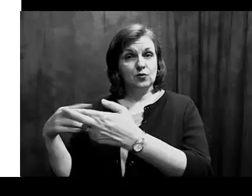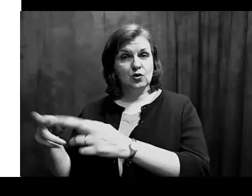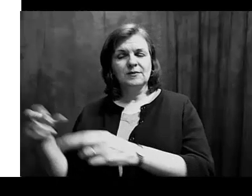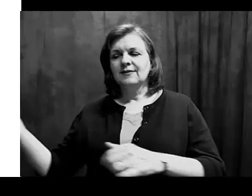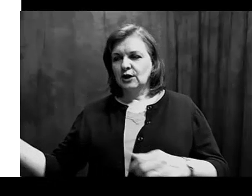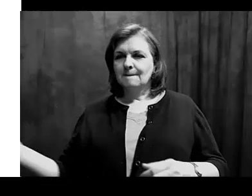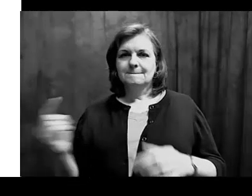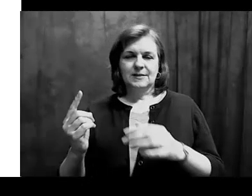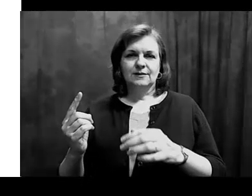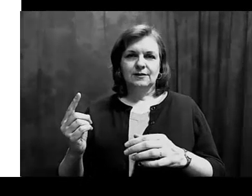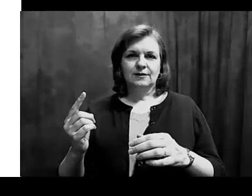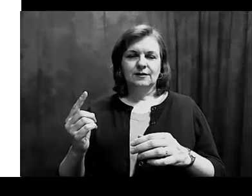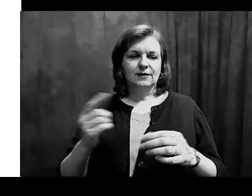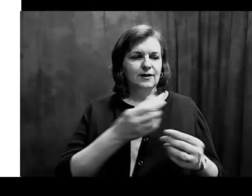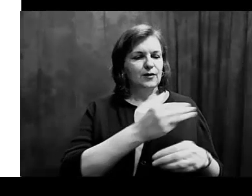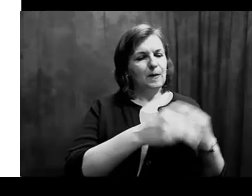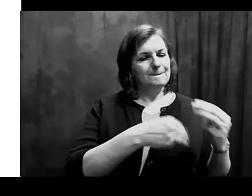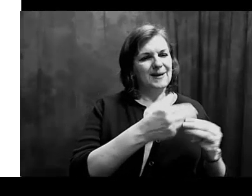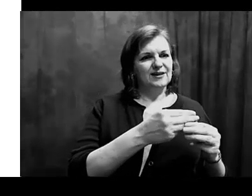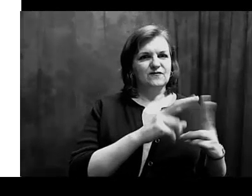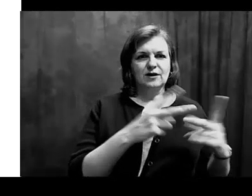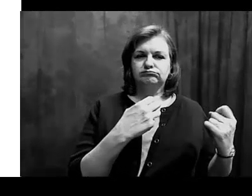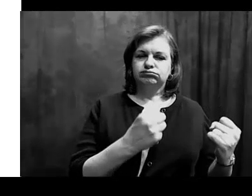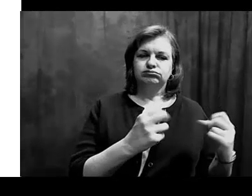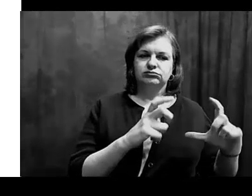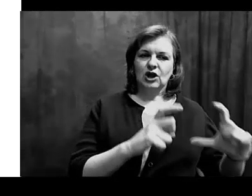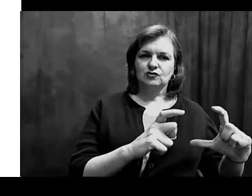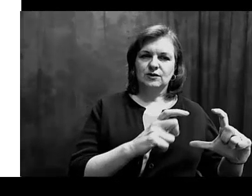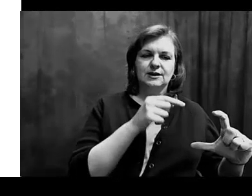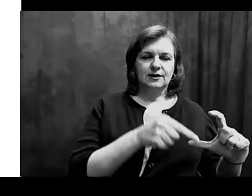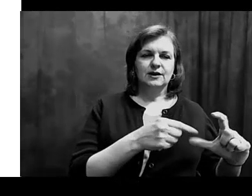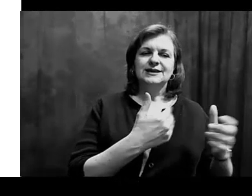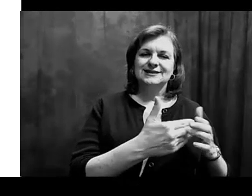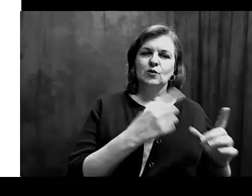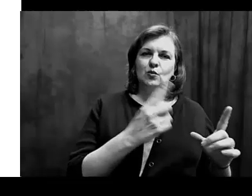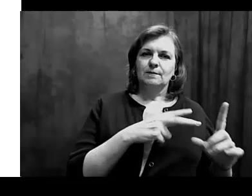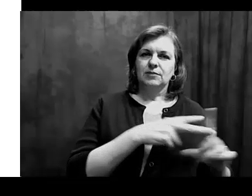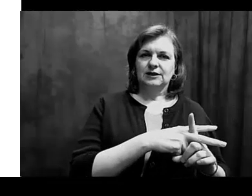so if you plug in an air freshener